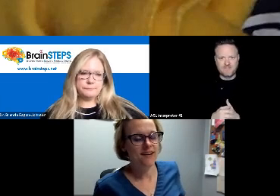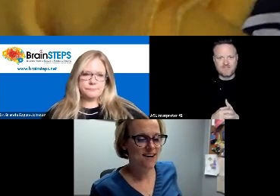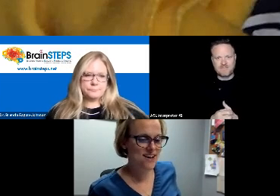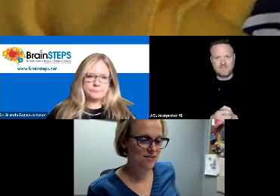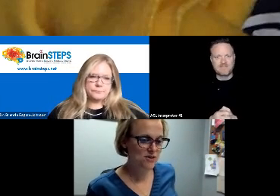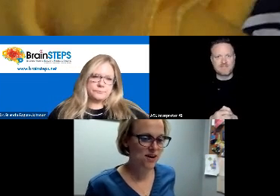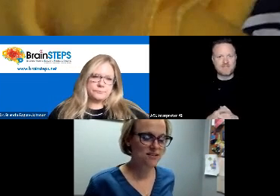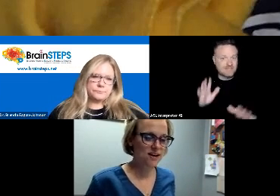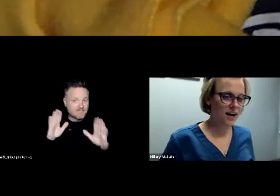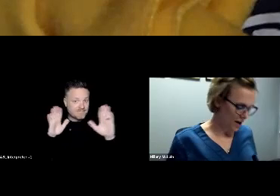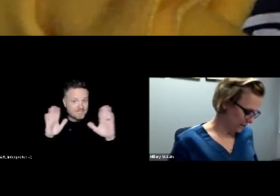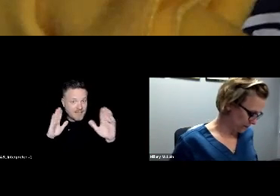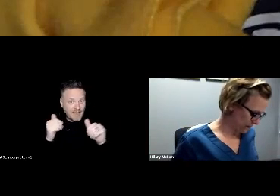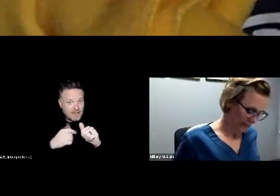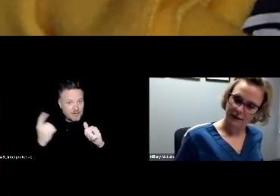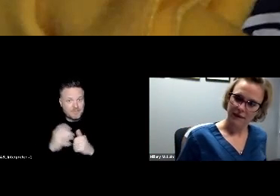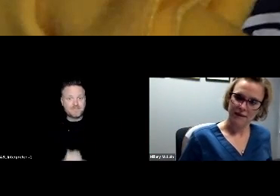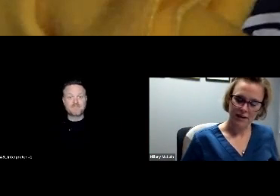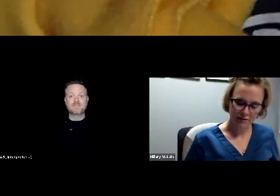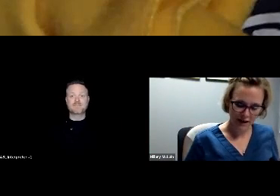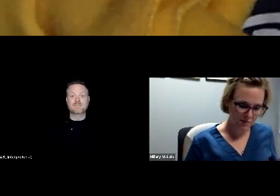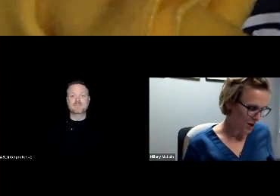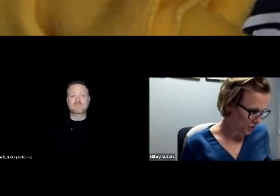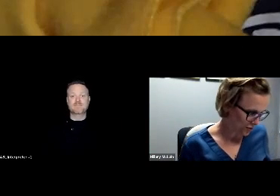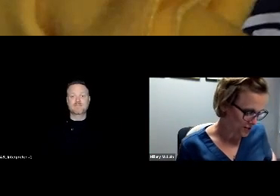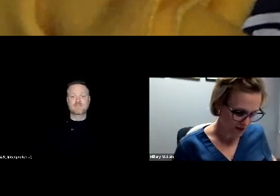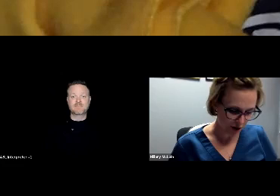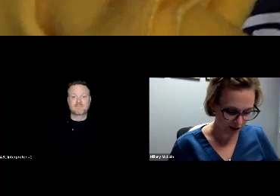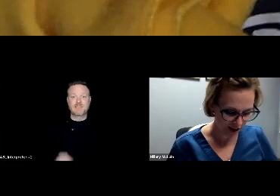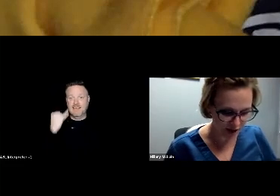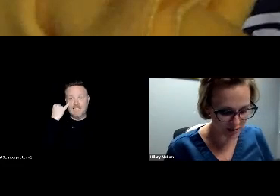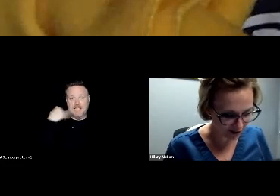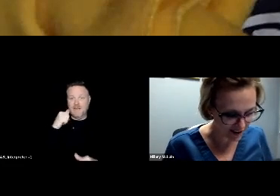Hi, everyone. If I can make it through this without crying, it will be great.